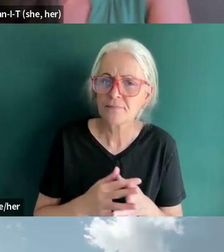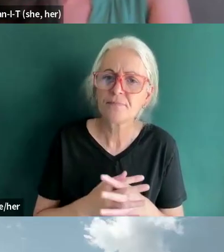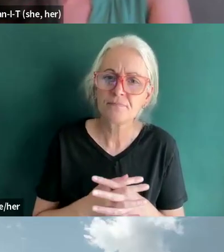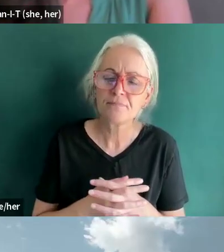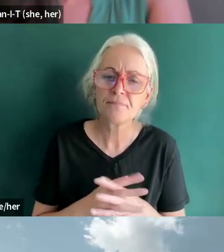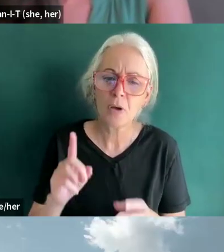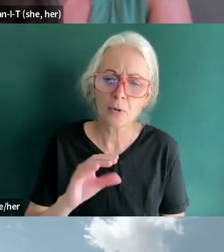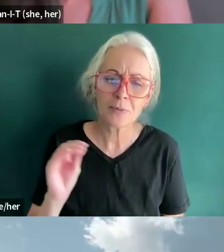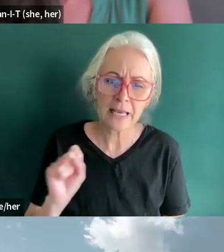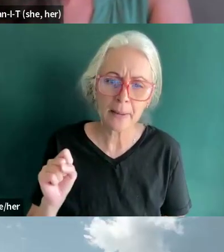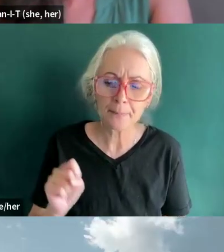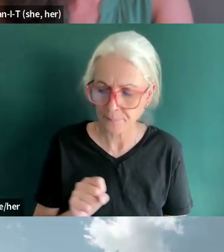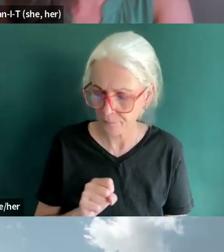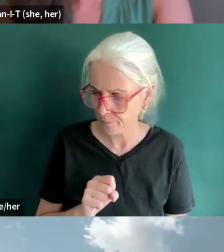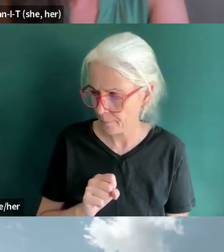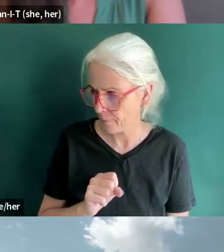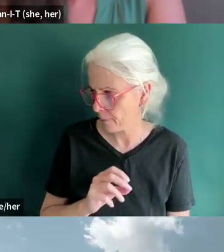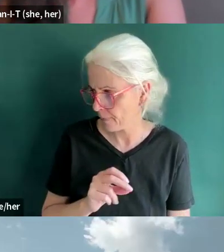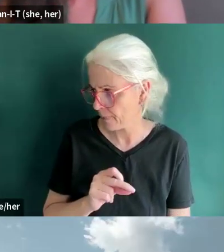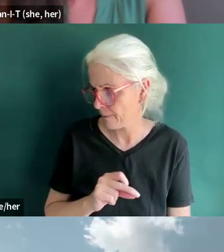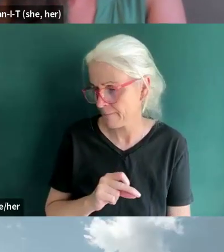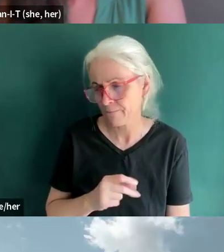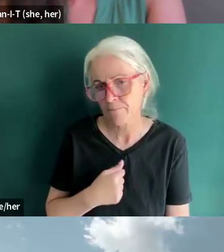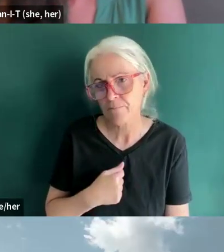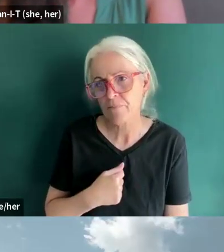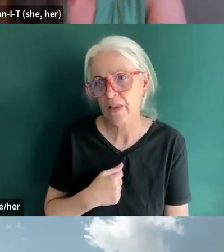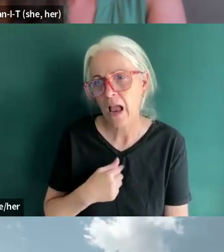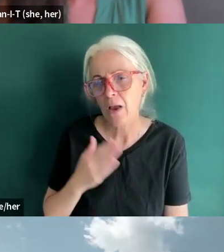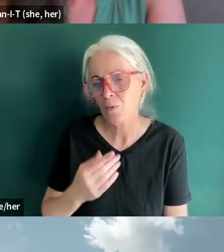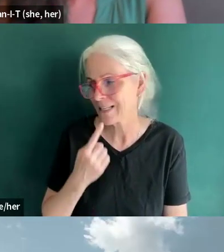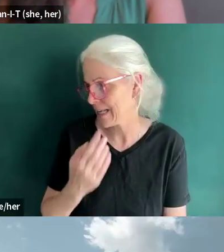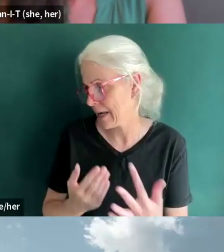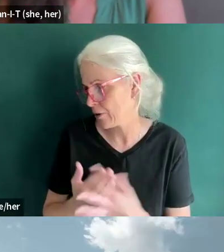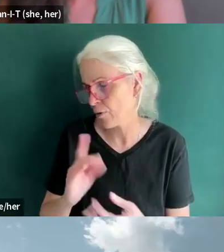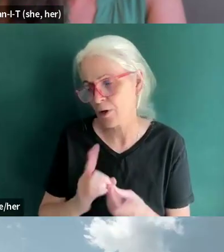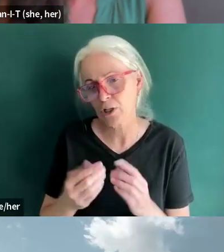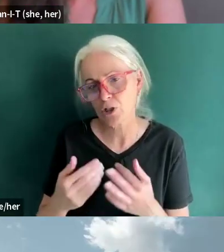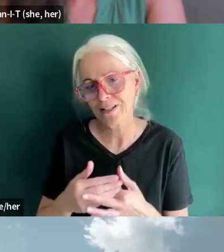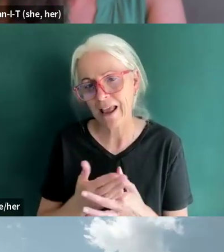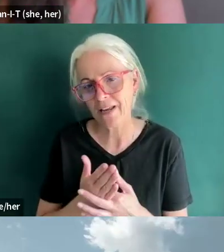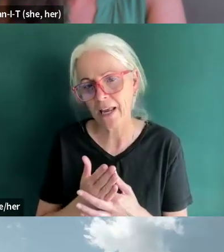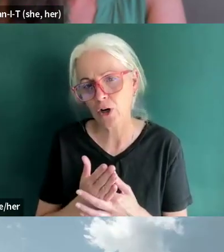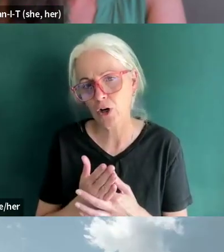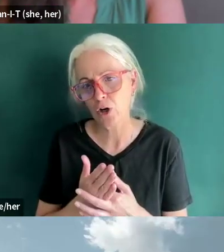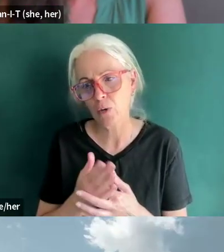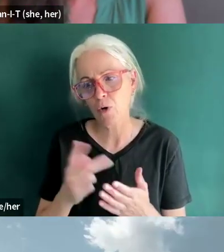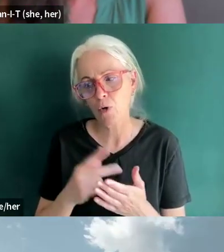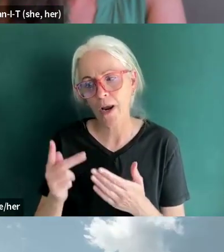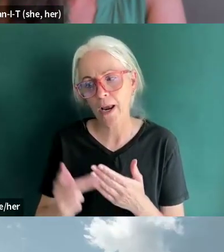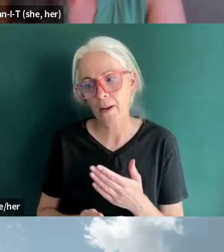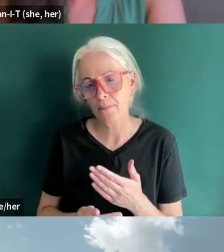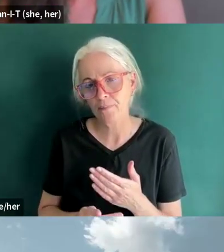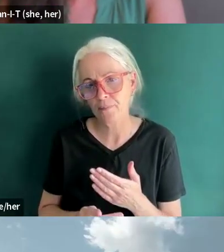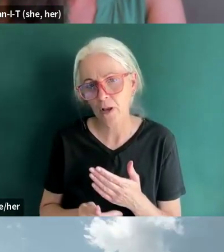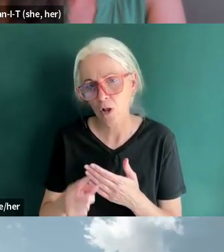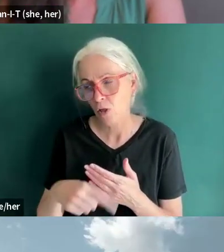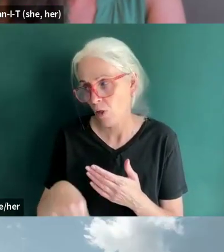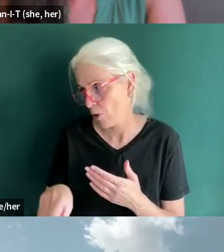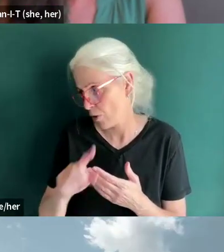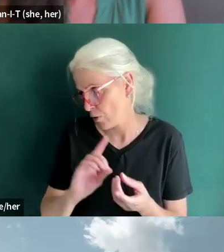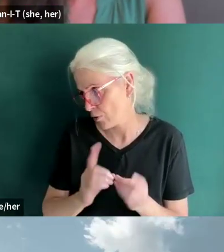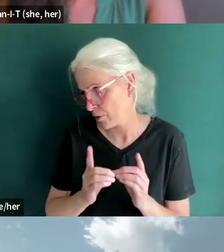100%, yeah. So, I will say, through our digital navigator program, what those digital navigators